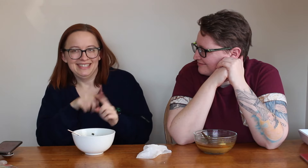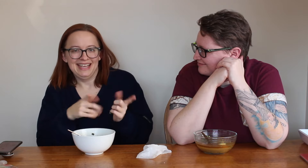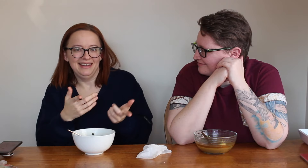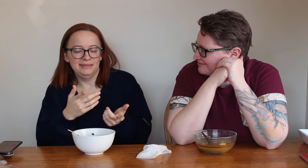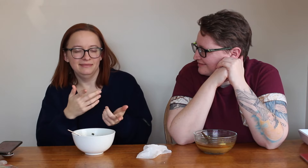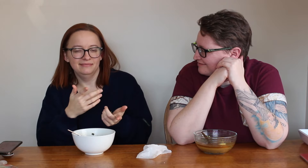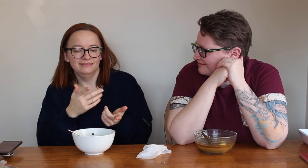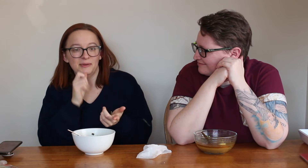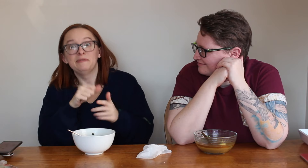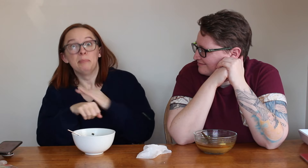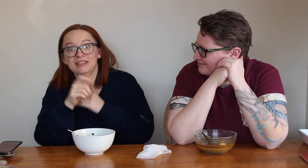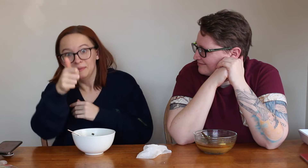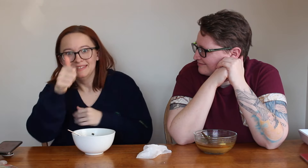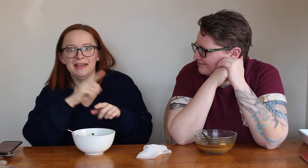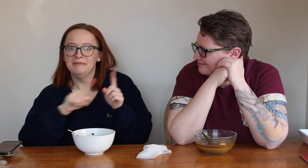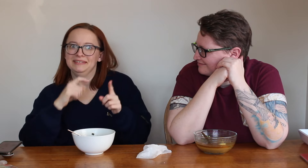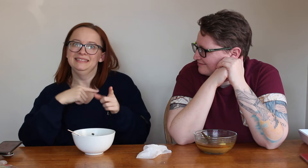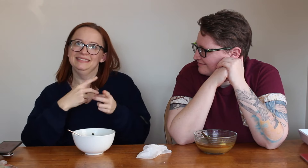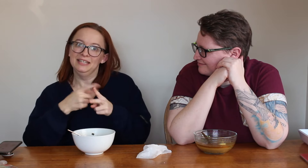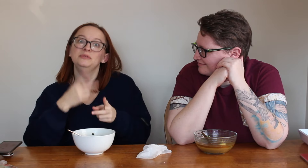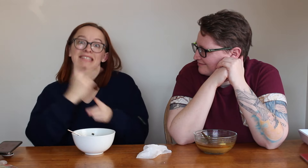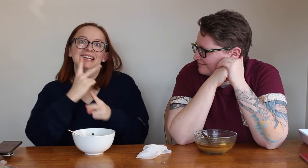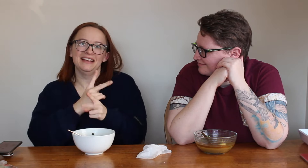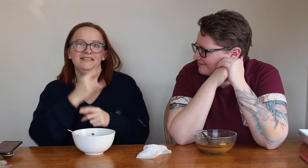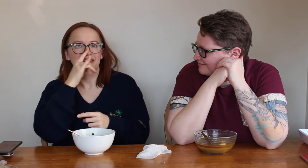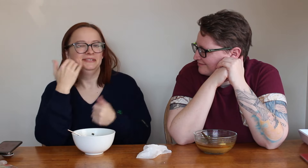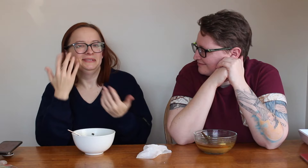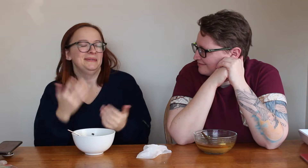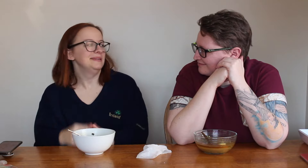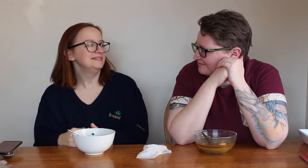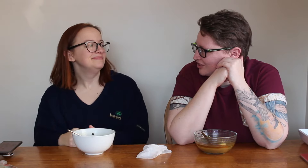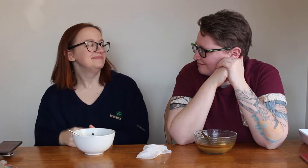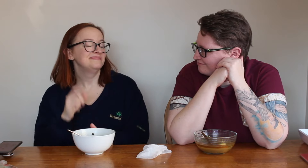There's your kid and you watch him smile and you hug him and just seeing him grow up, it's just powerful